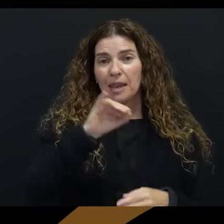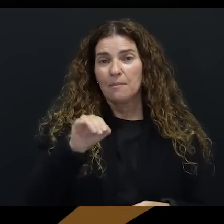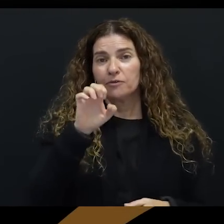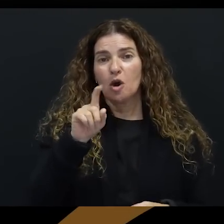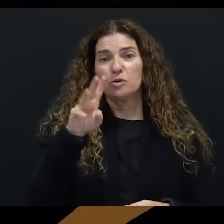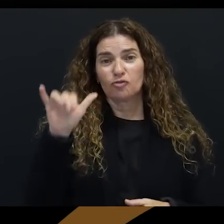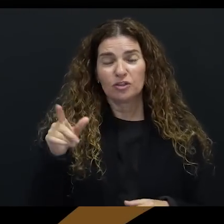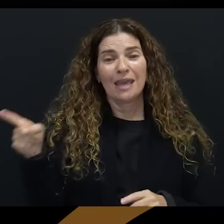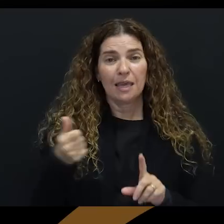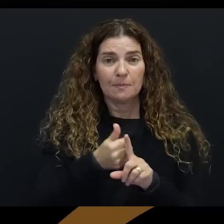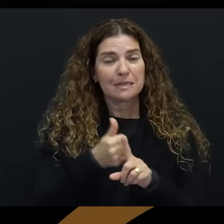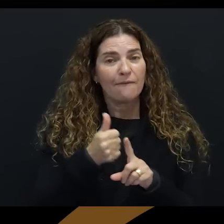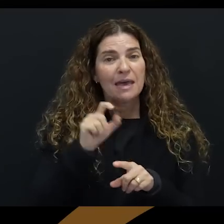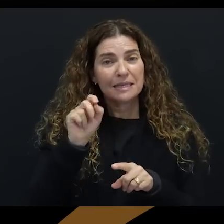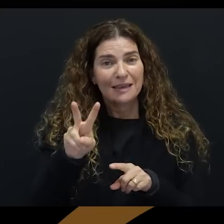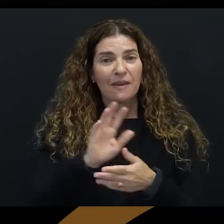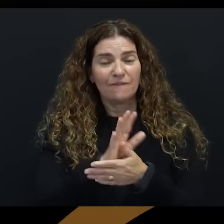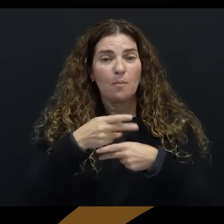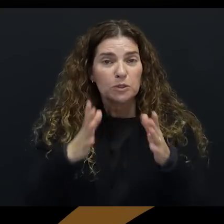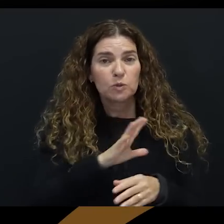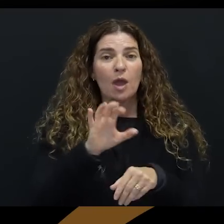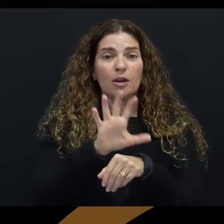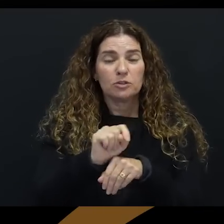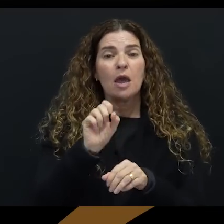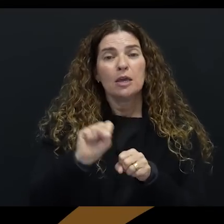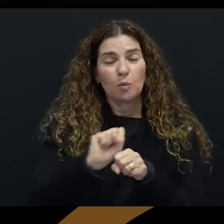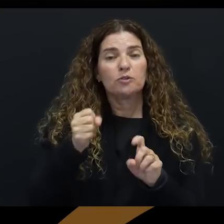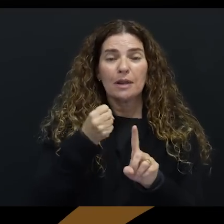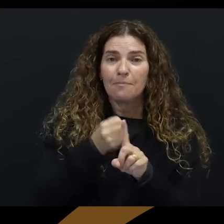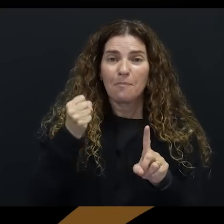Please welcome Joe Strechay. A film and TV producer and consultant,